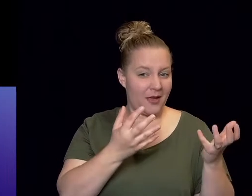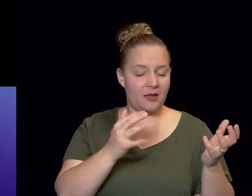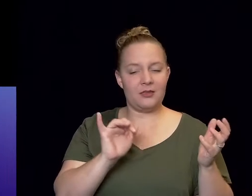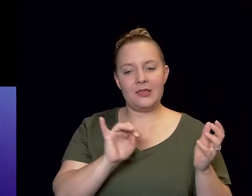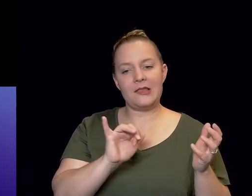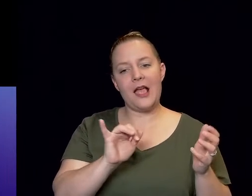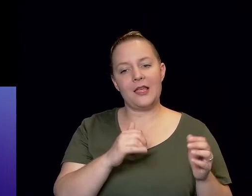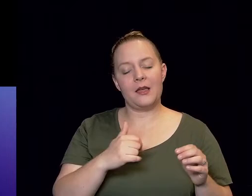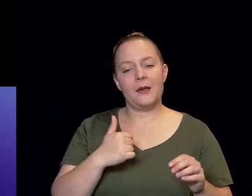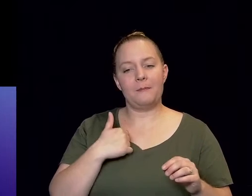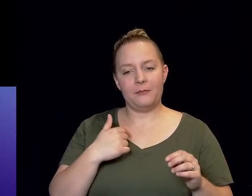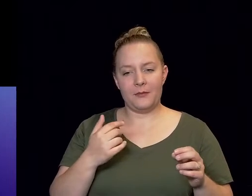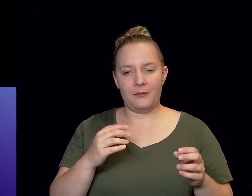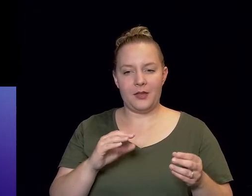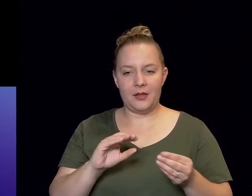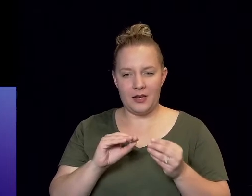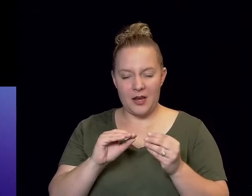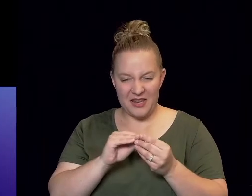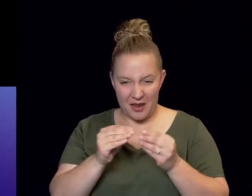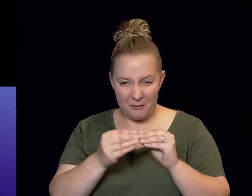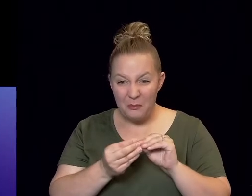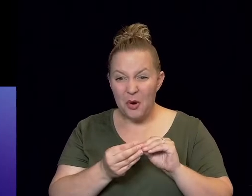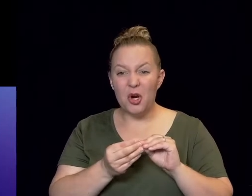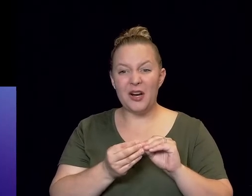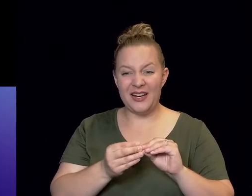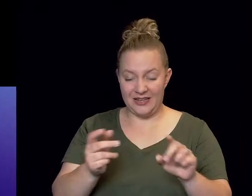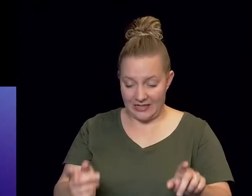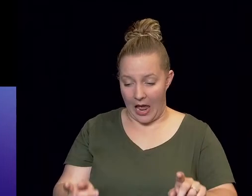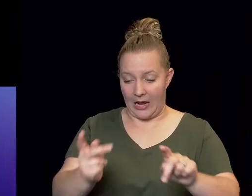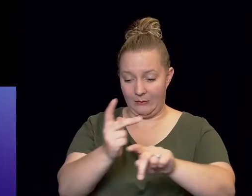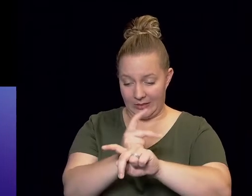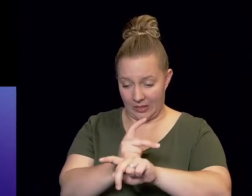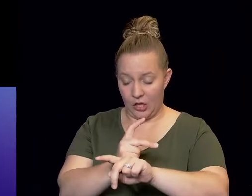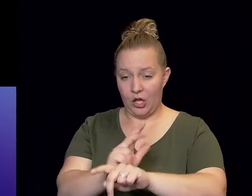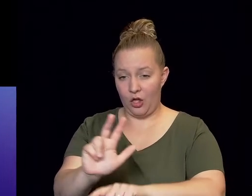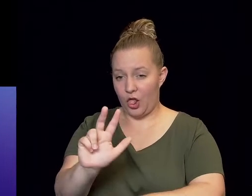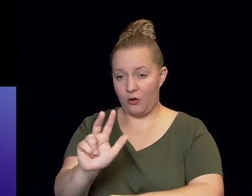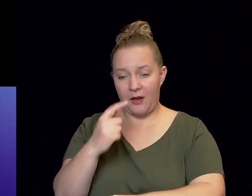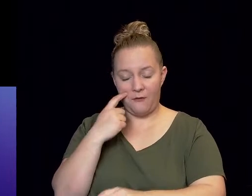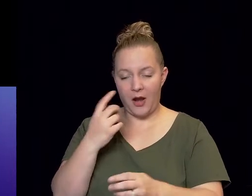the number of field goals and then times 3, for how many points you would get for each one,